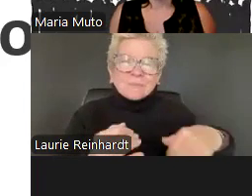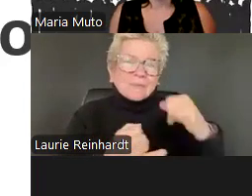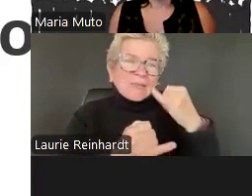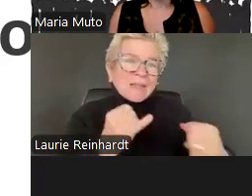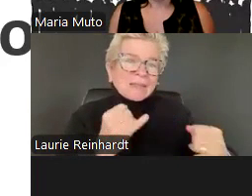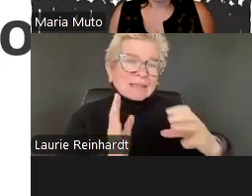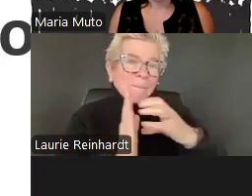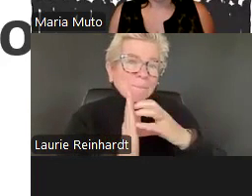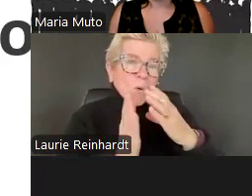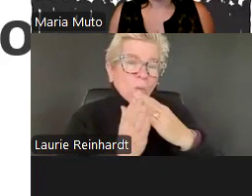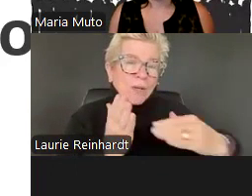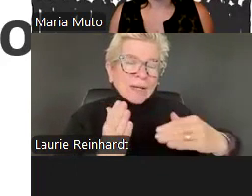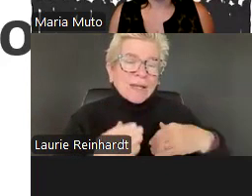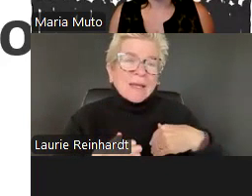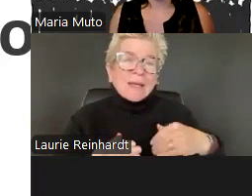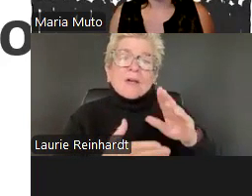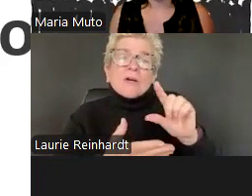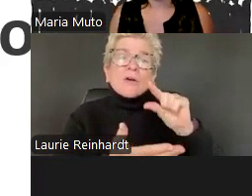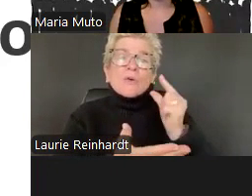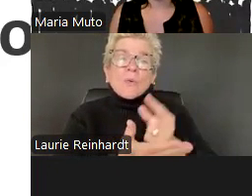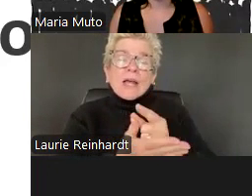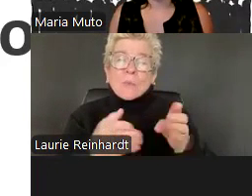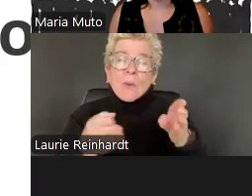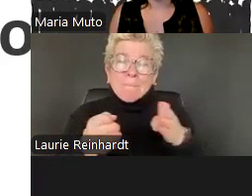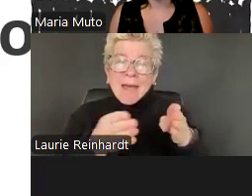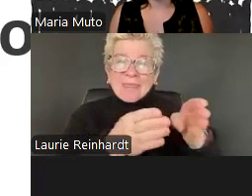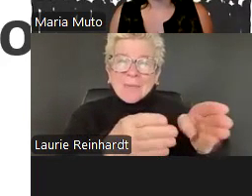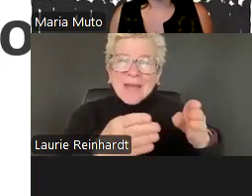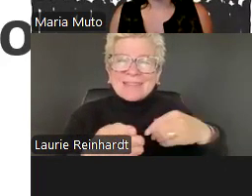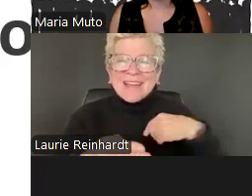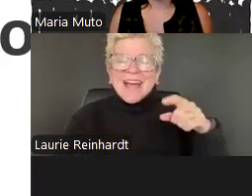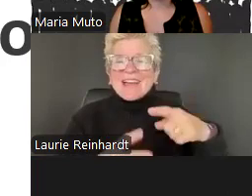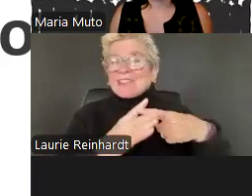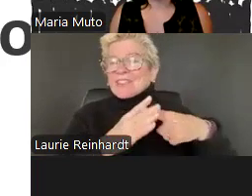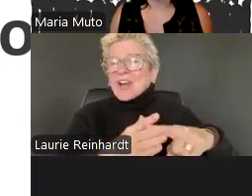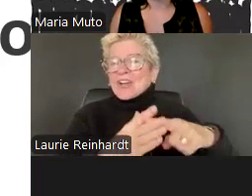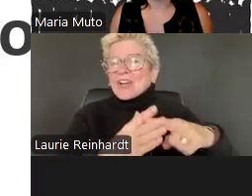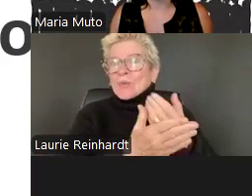graduation Pathways, or as I've started to refer to them because number one,